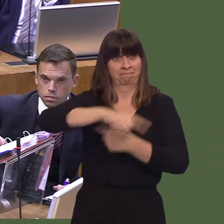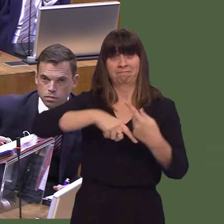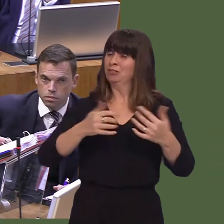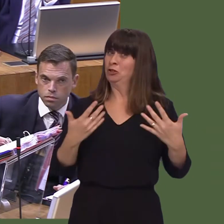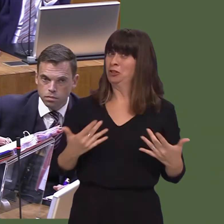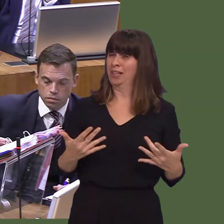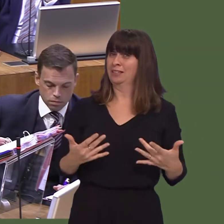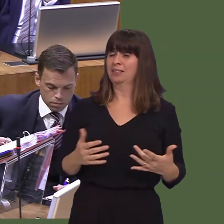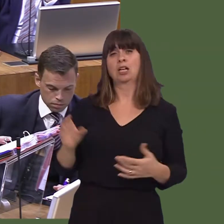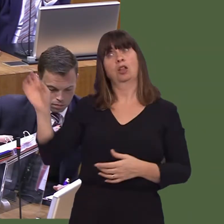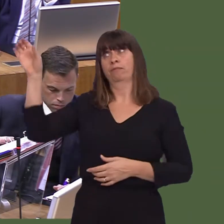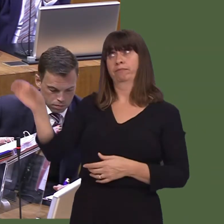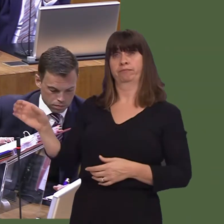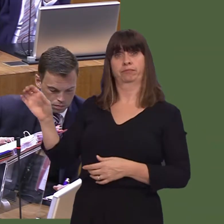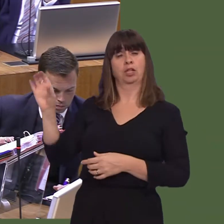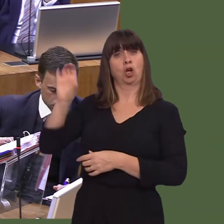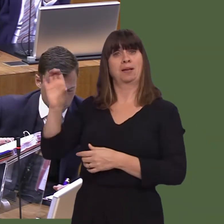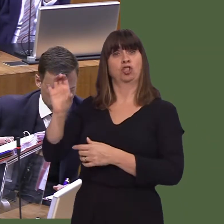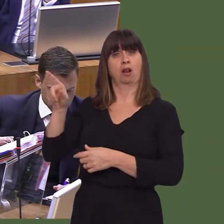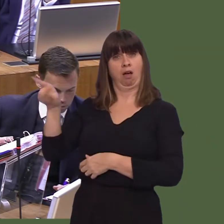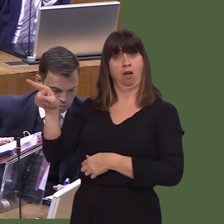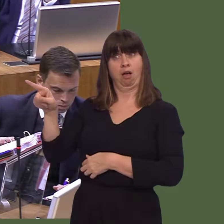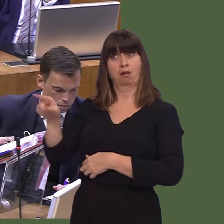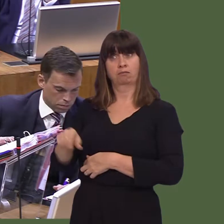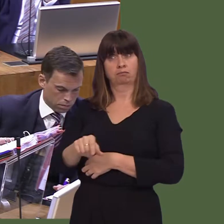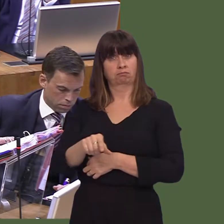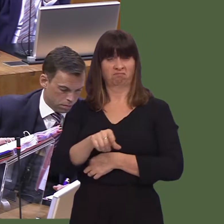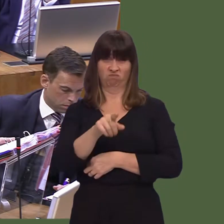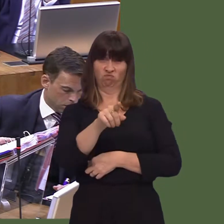Adam Price makes a very good, valid point about the role of the commissioner, but she